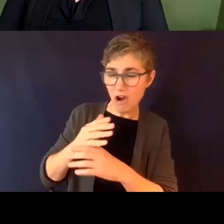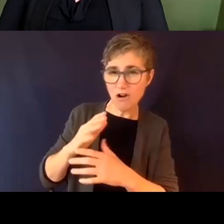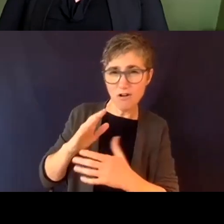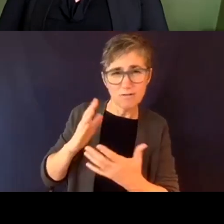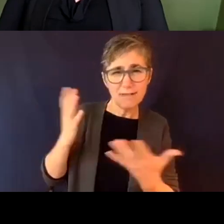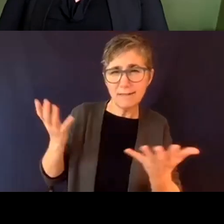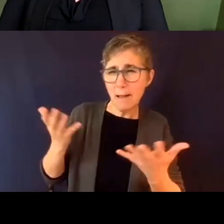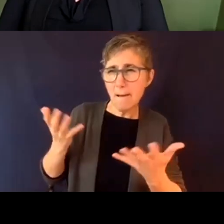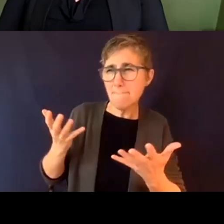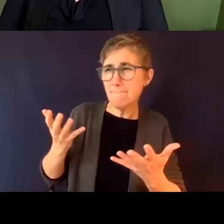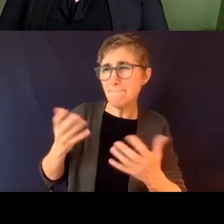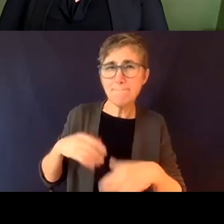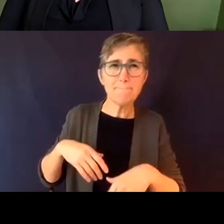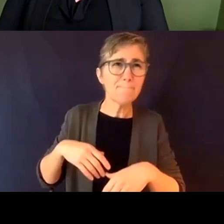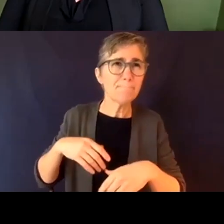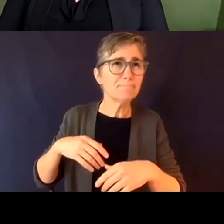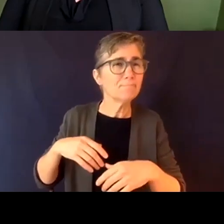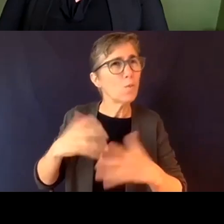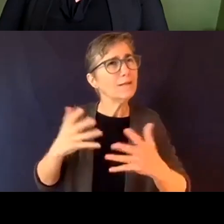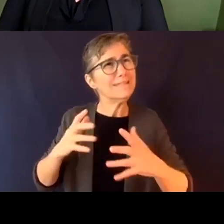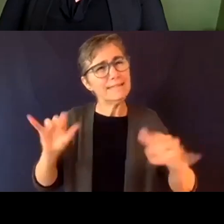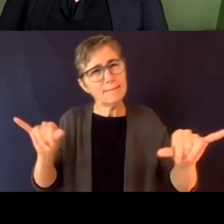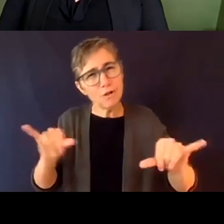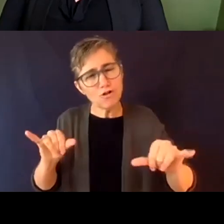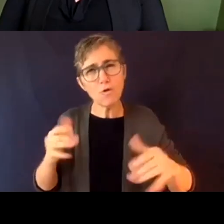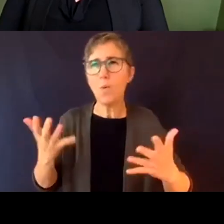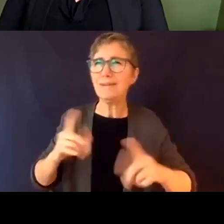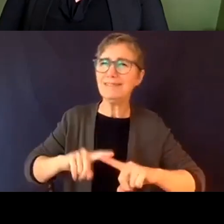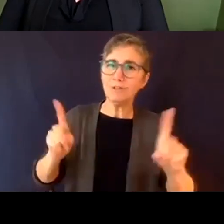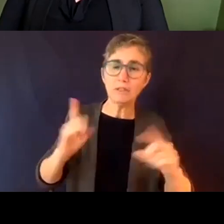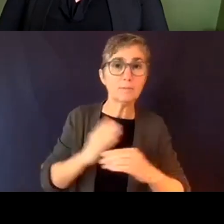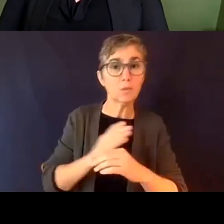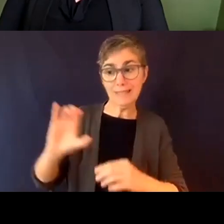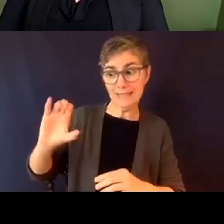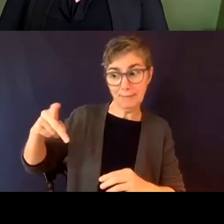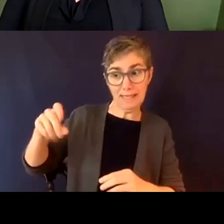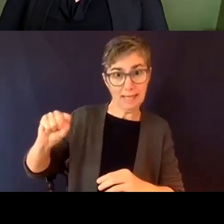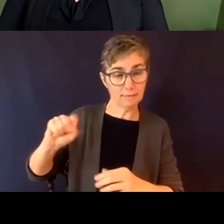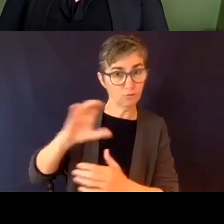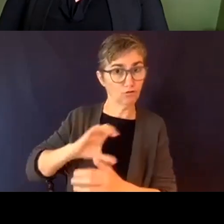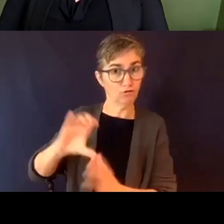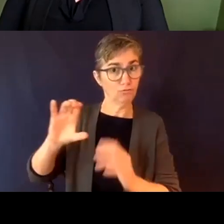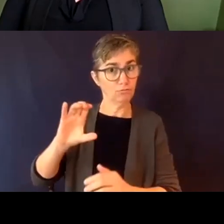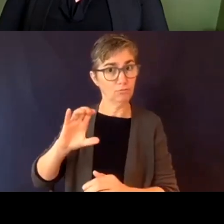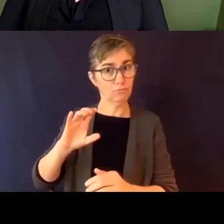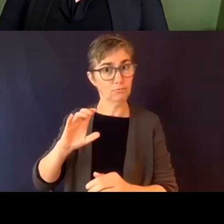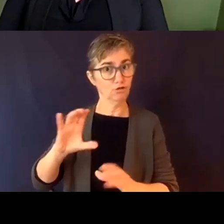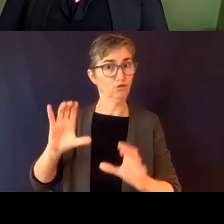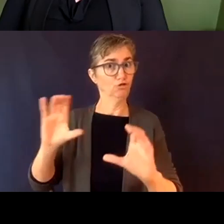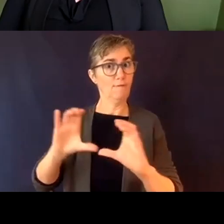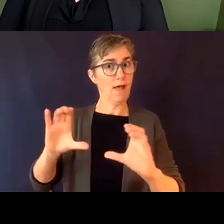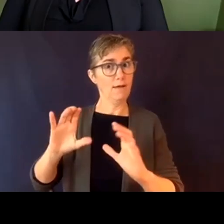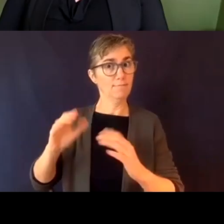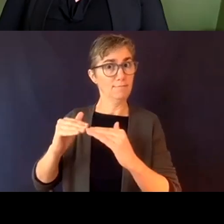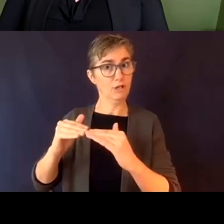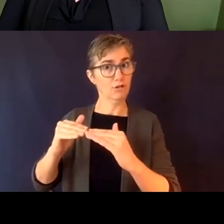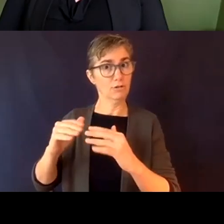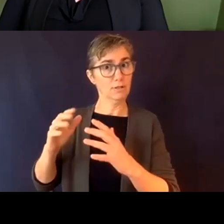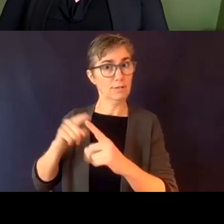and differences between CPS (Certified Peer Specialists) and Recovery Coaches? Thank you, Val.